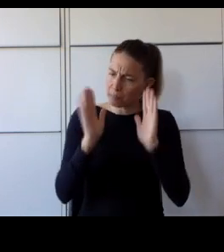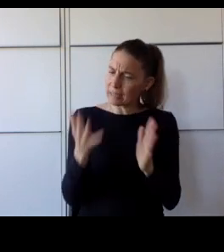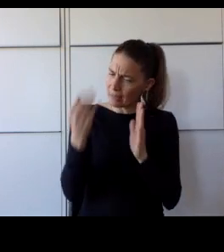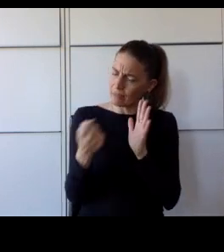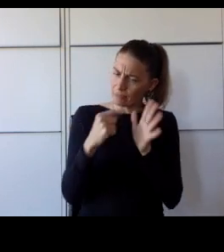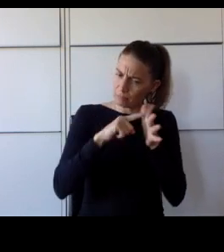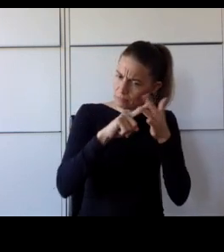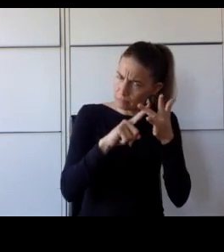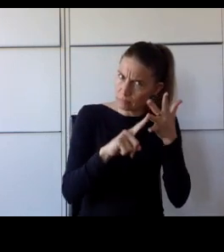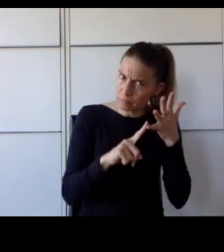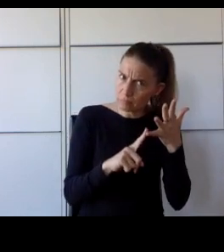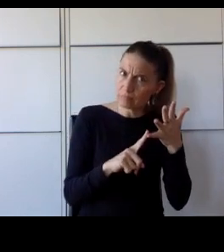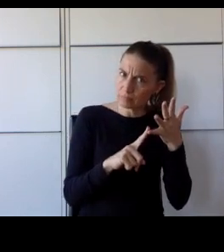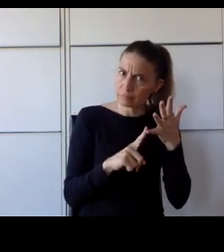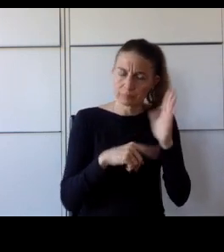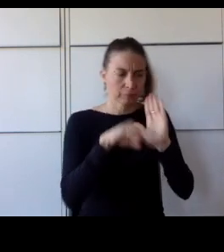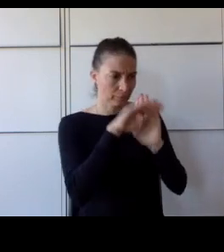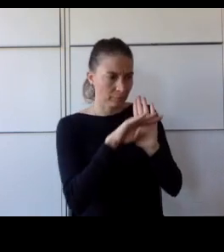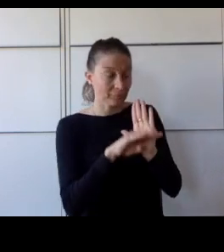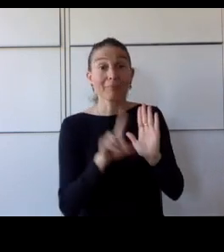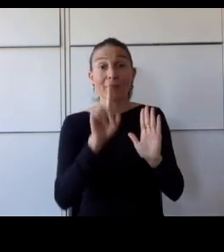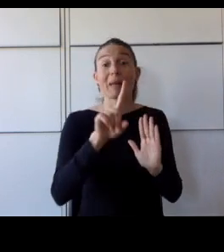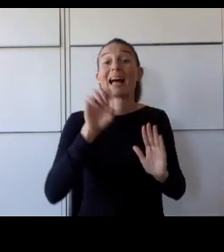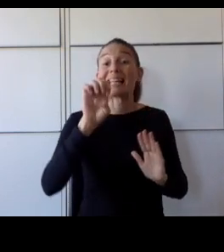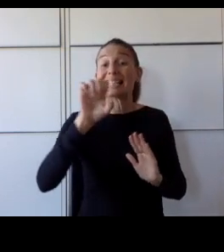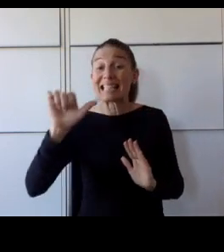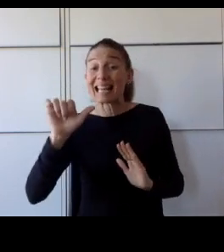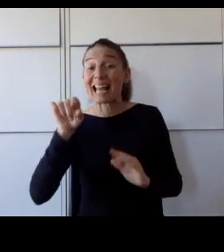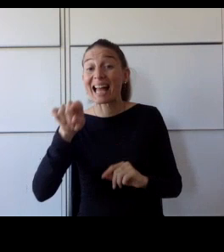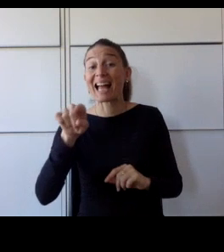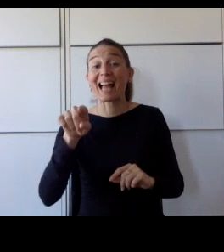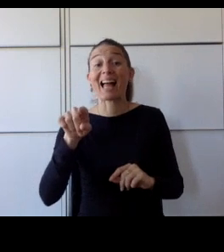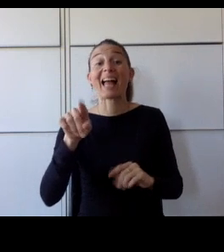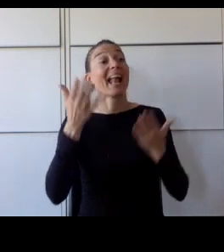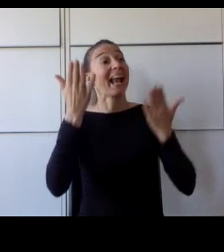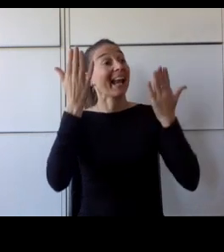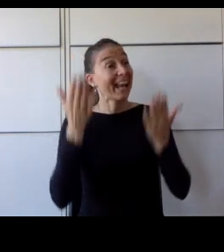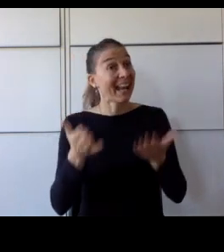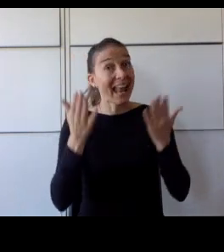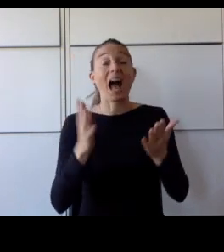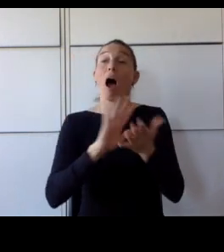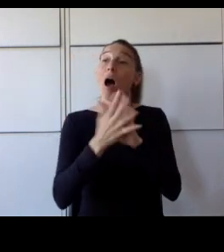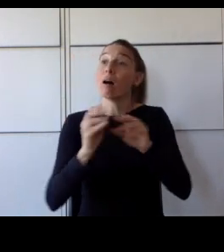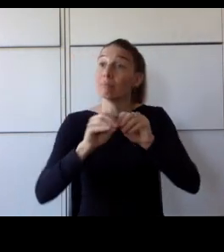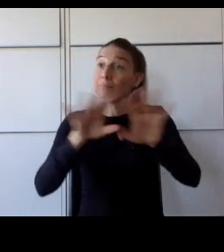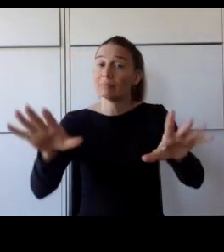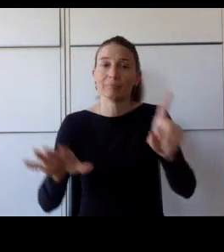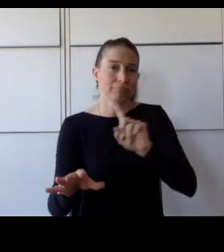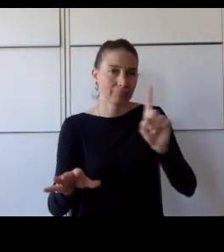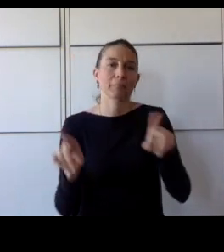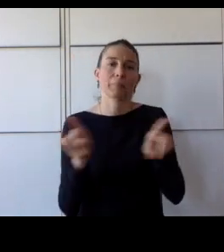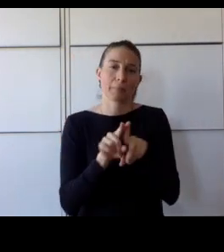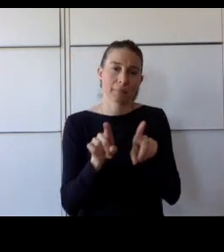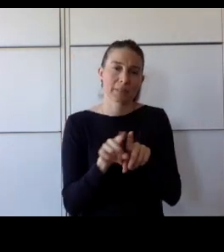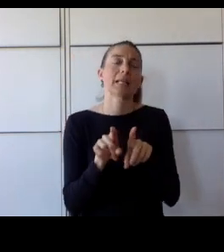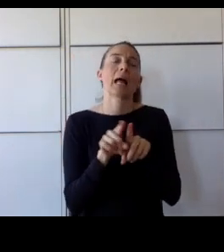that the Accessibility Act is still not applied in countries. The Act still needs to go through the transposition process.